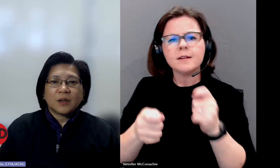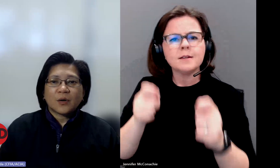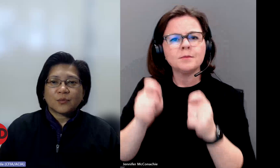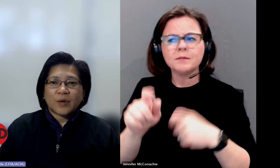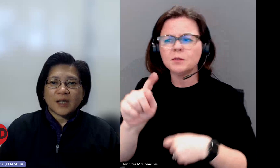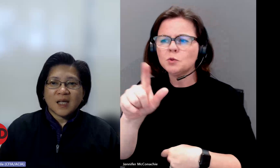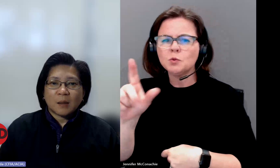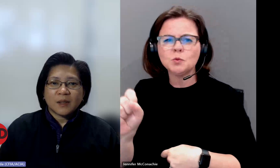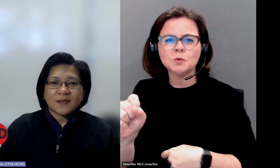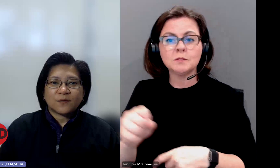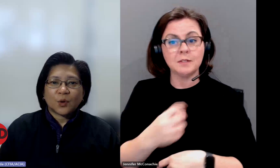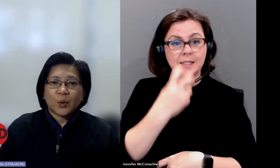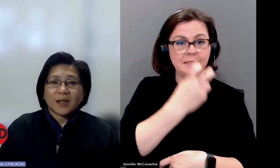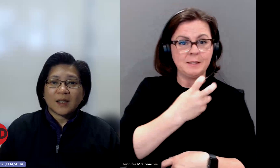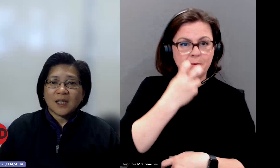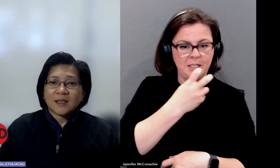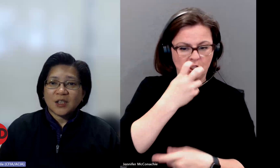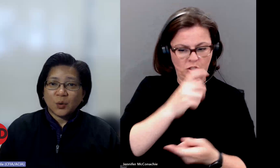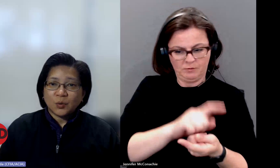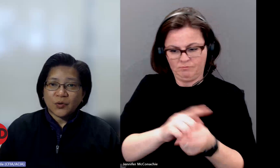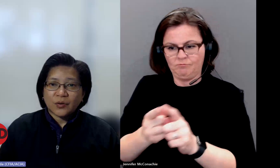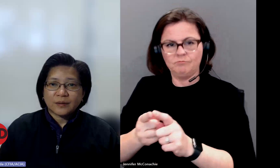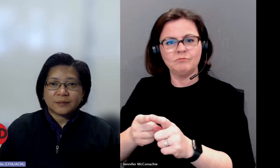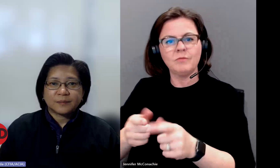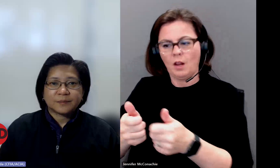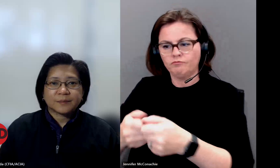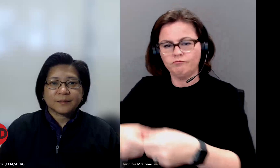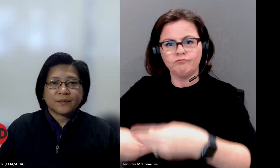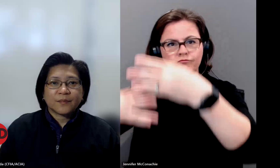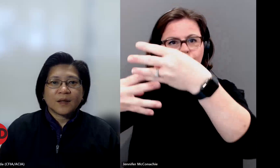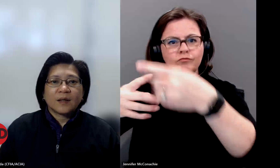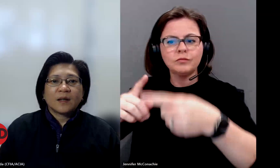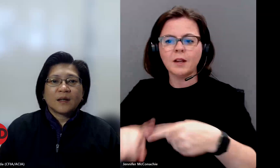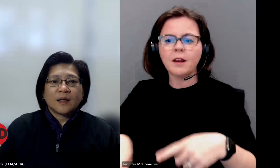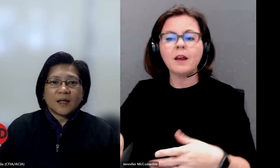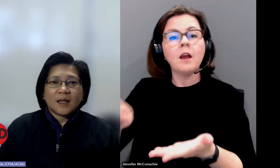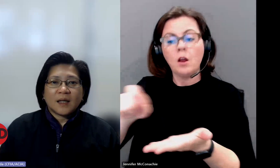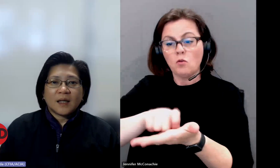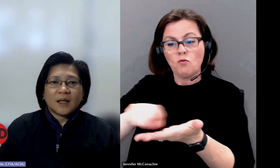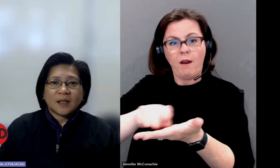reusable writing tablets for quick and easy notes; installing